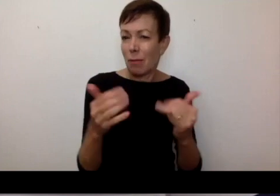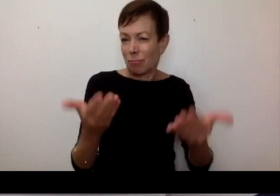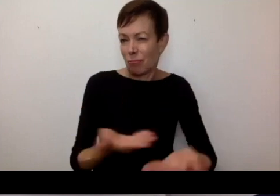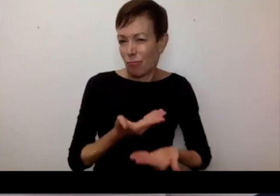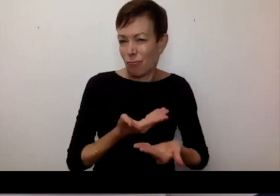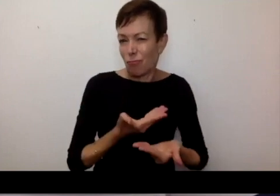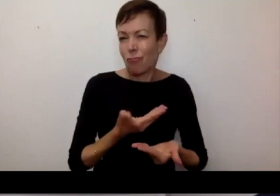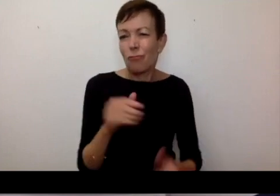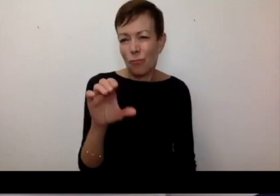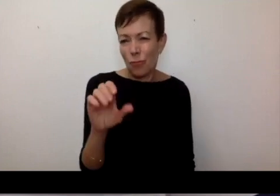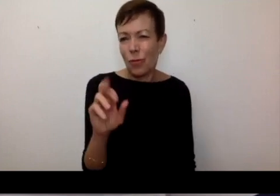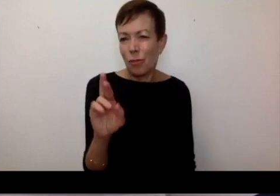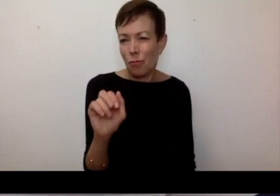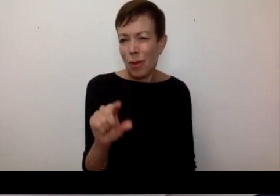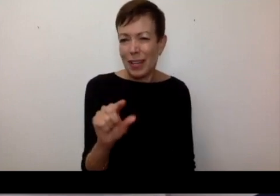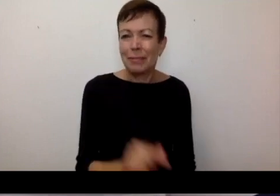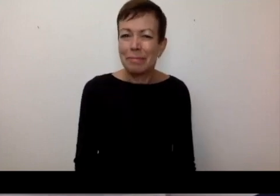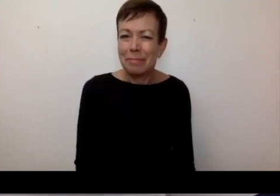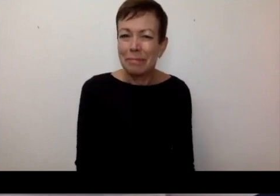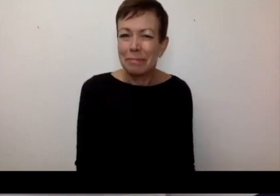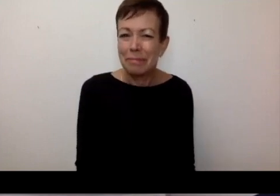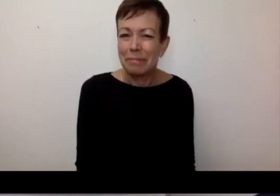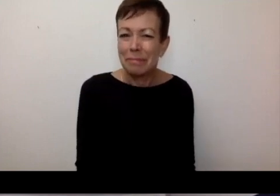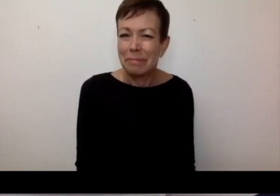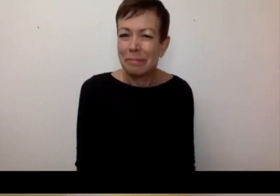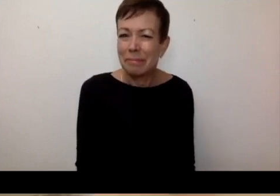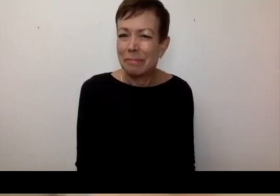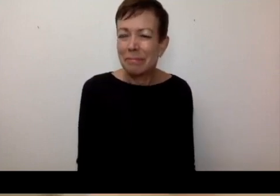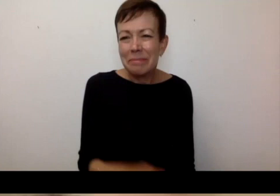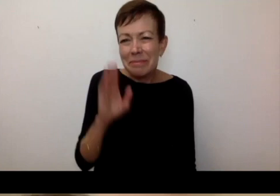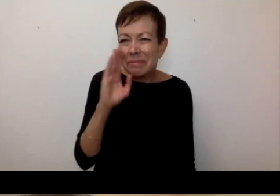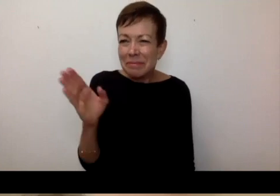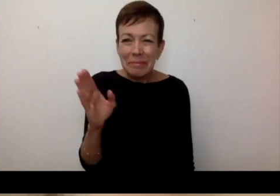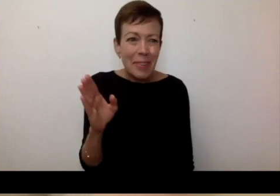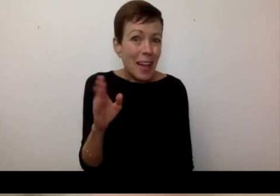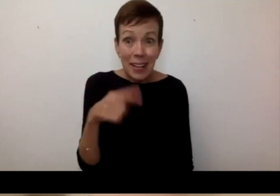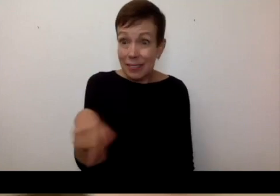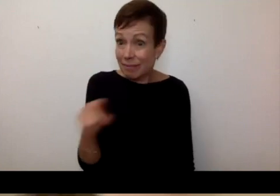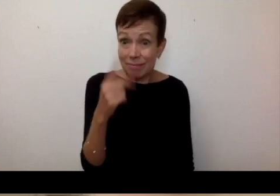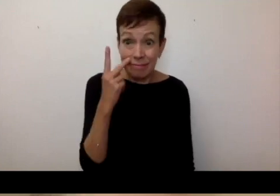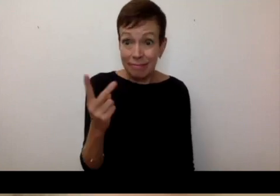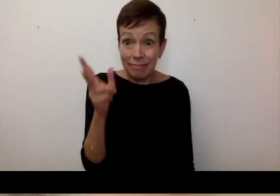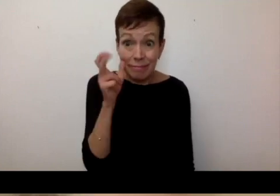joining craig to your screens craig hi everybody can you hear me